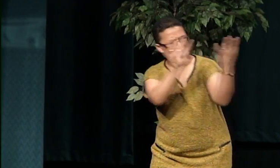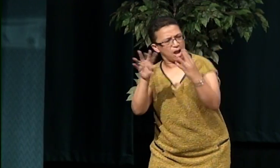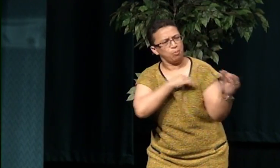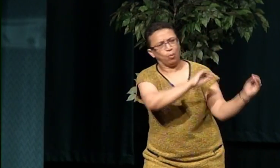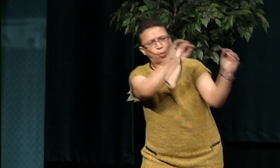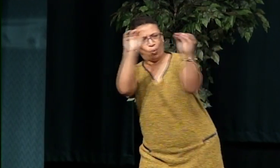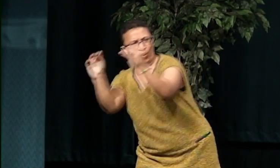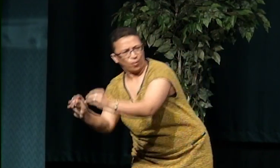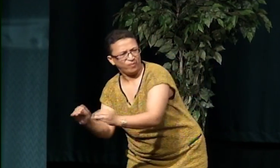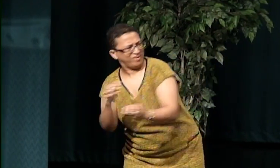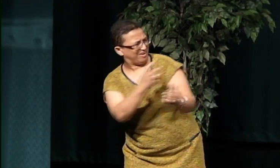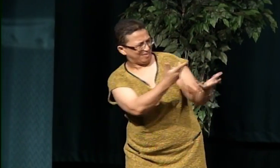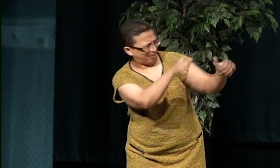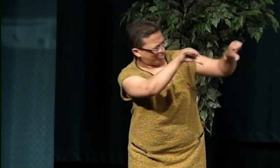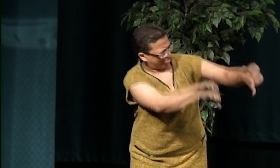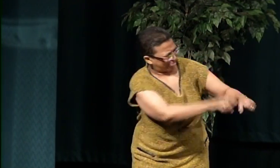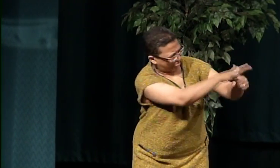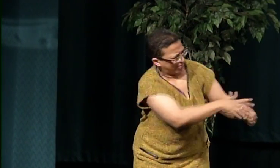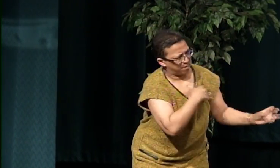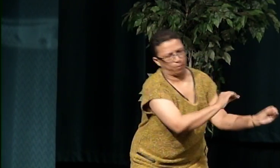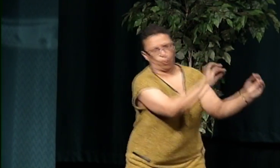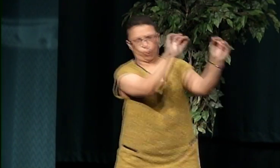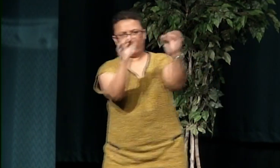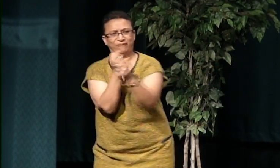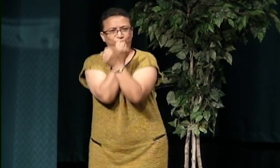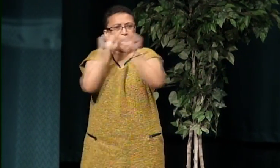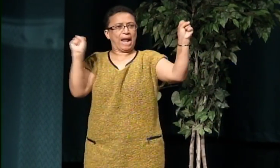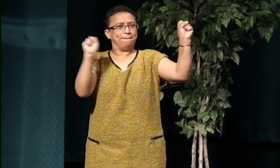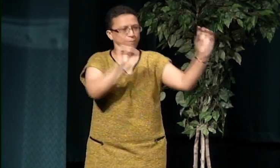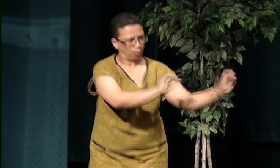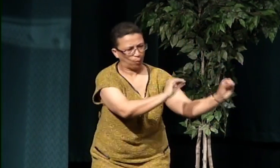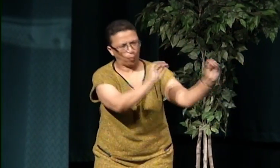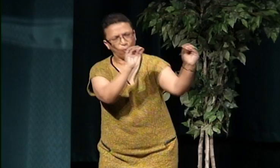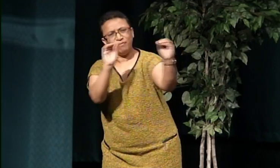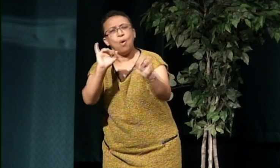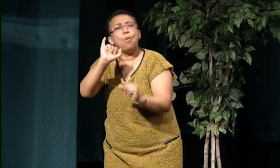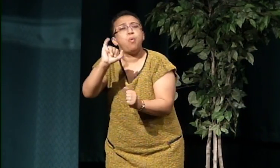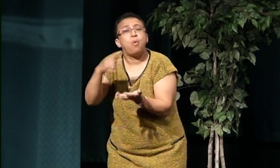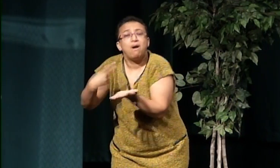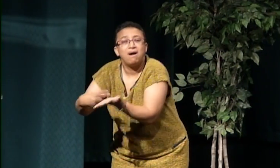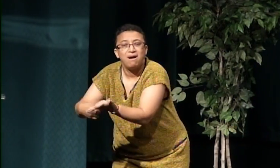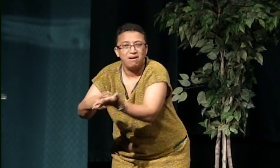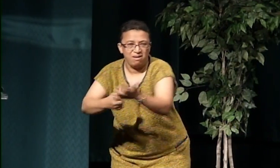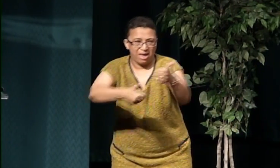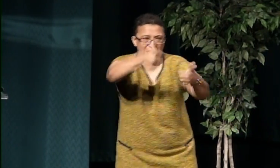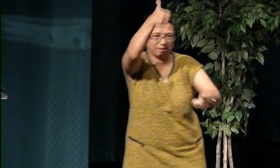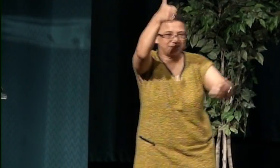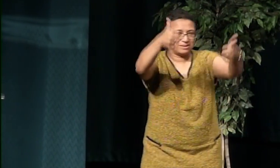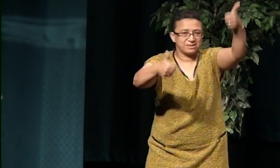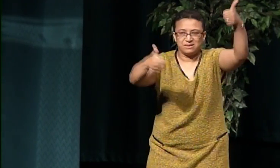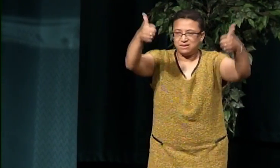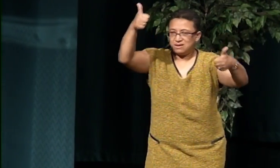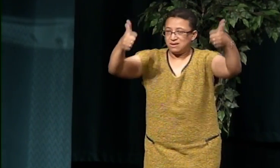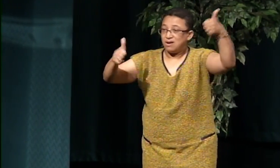or children have rights or migrants have rights. And that people have freedom.